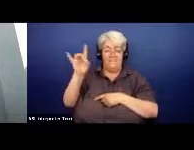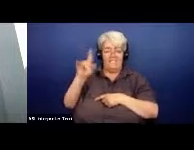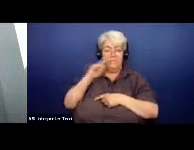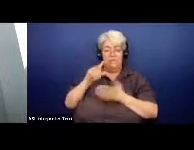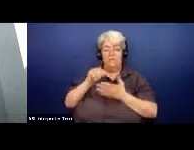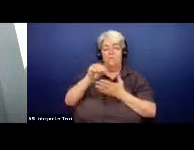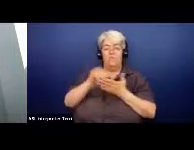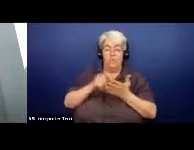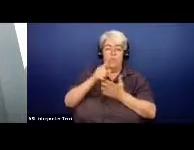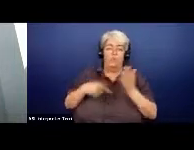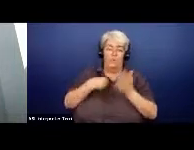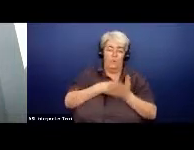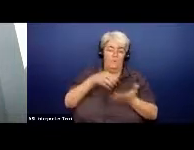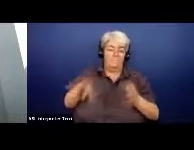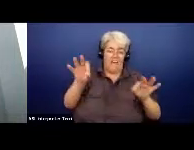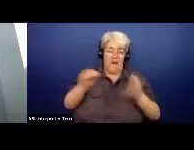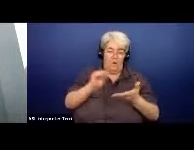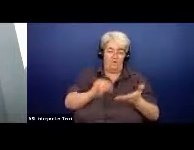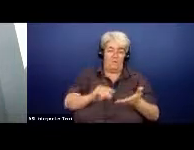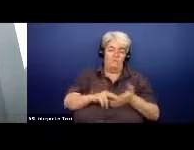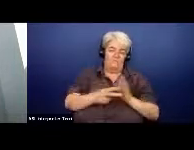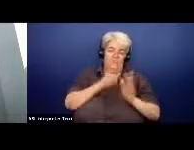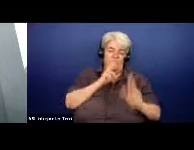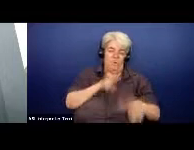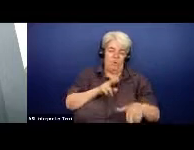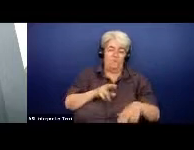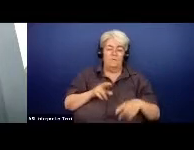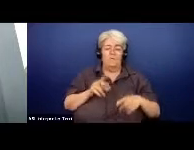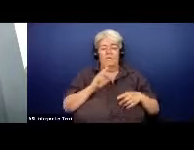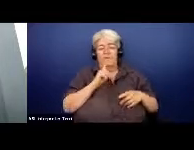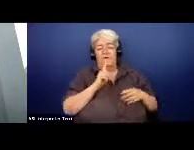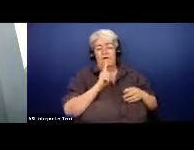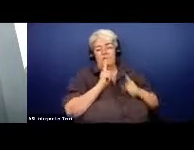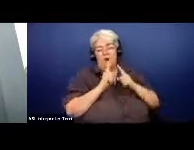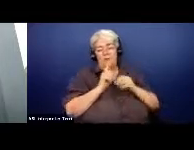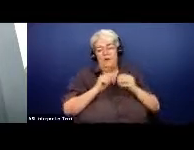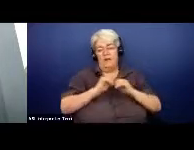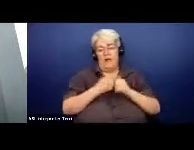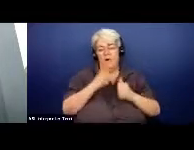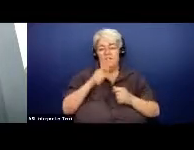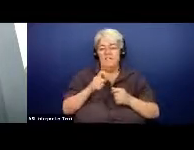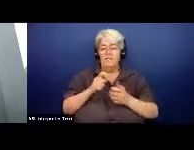is short-hand for report that talked about the need for warm handoffs for prisoners leaving